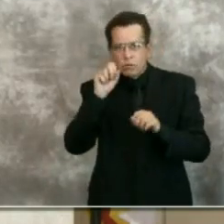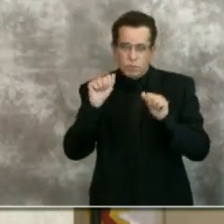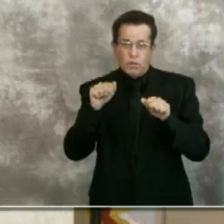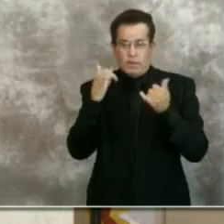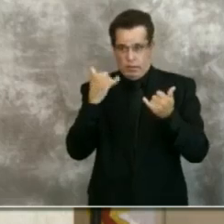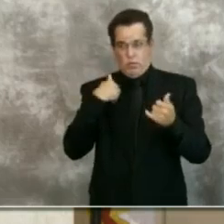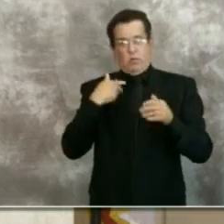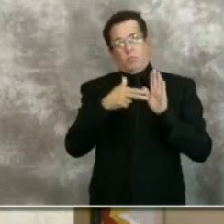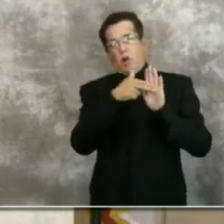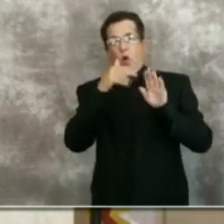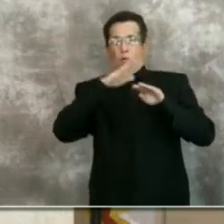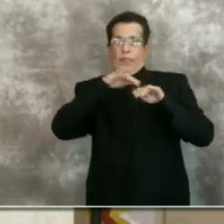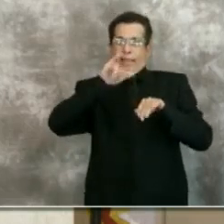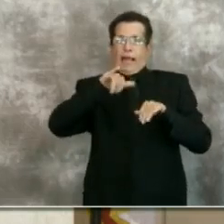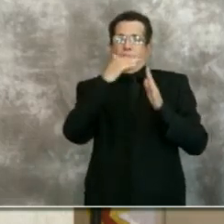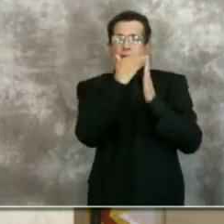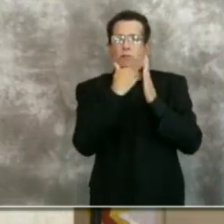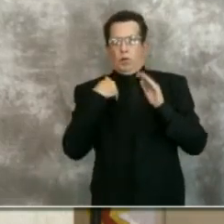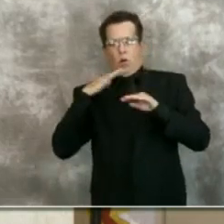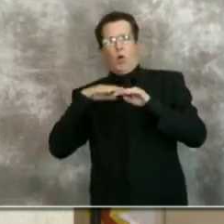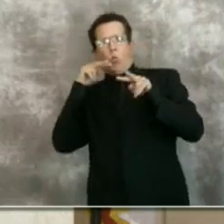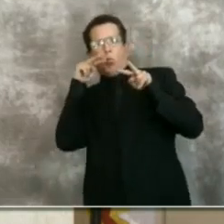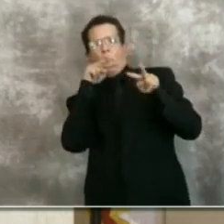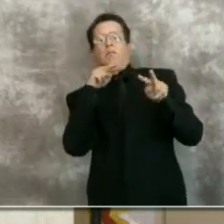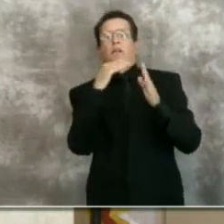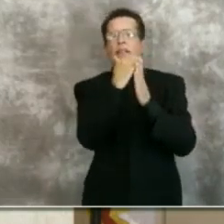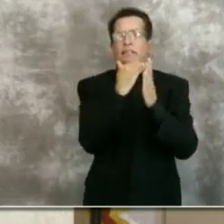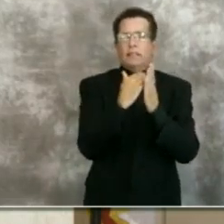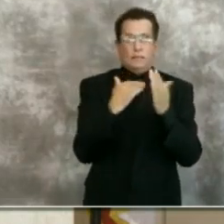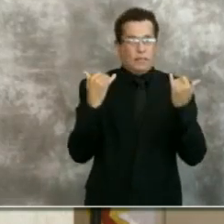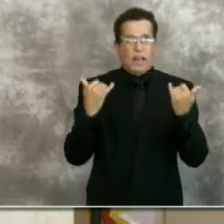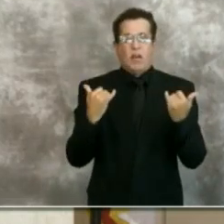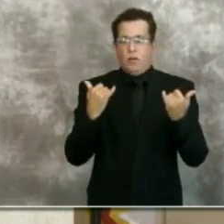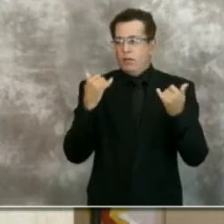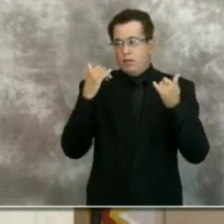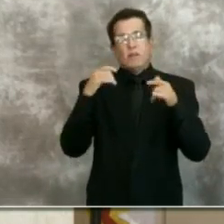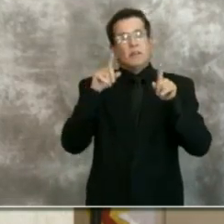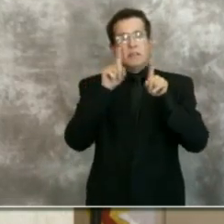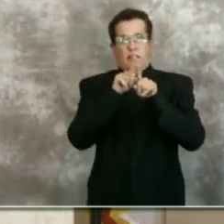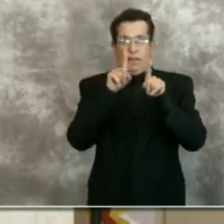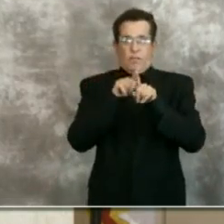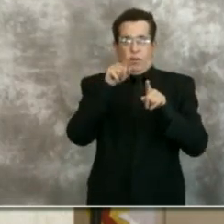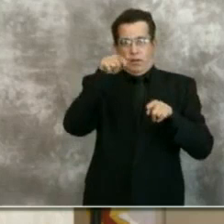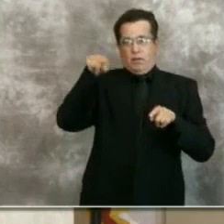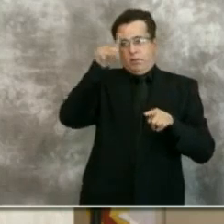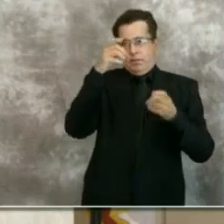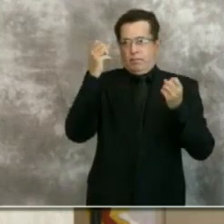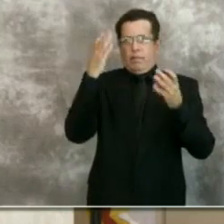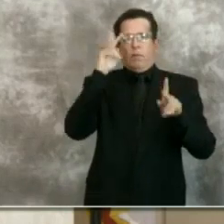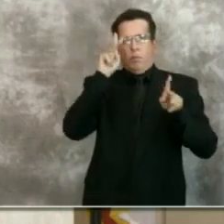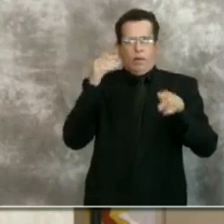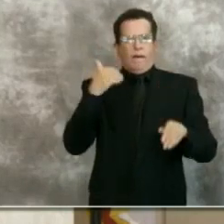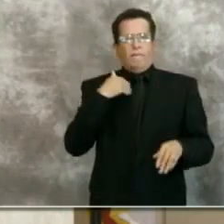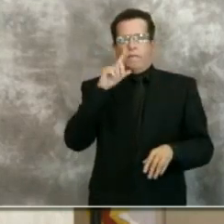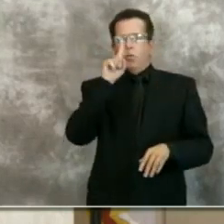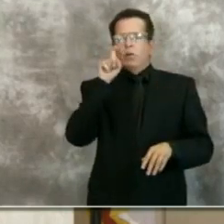FURTHER FUEL TO SPREAD THE CORONAVIRUS. NOW THAT WE FIND OURSELVES ON THAT LIST. MANY